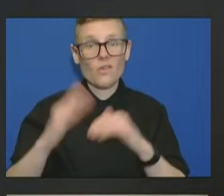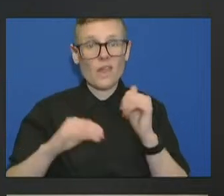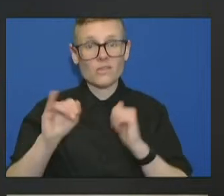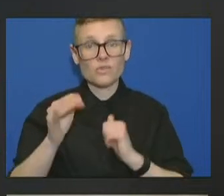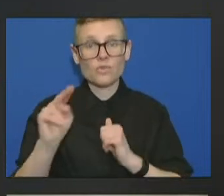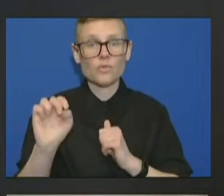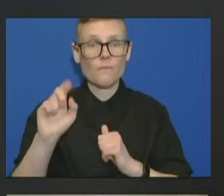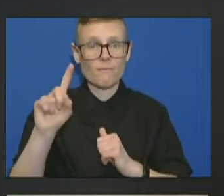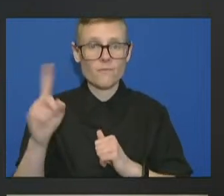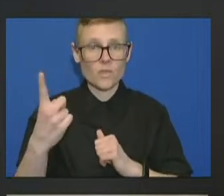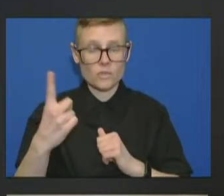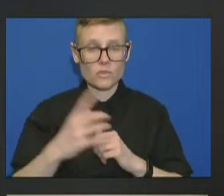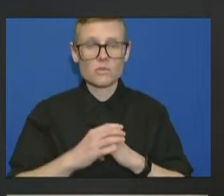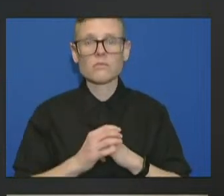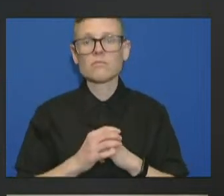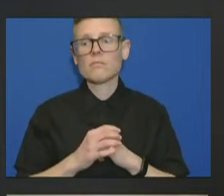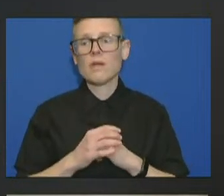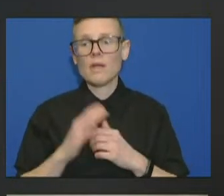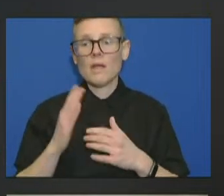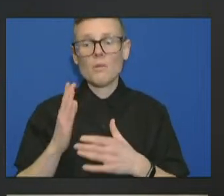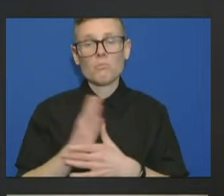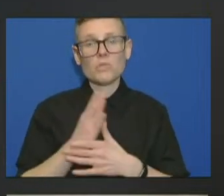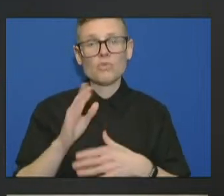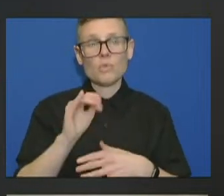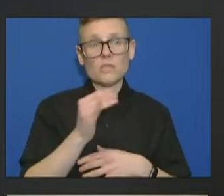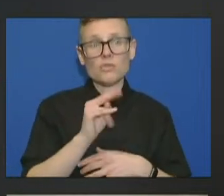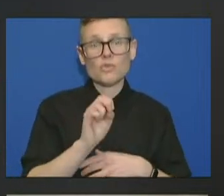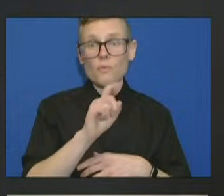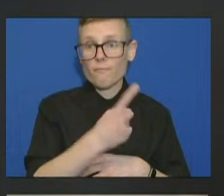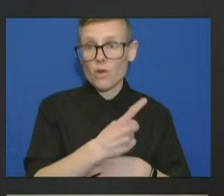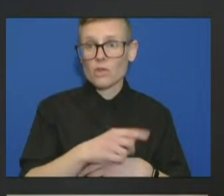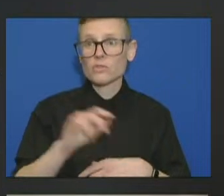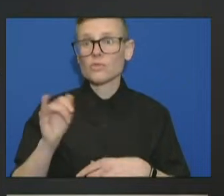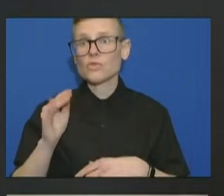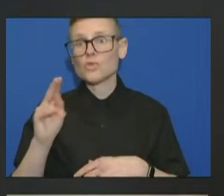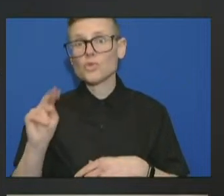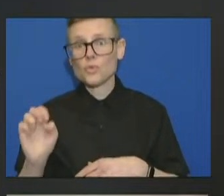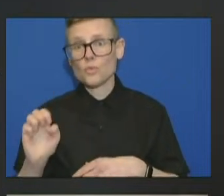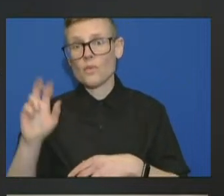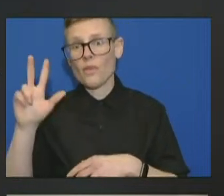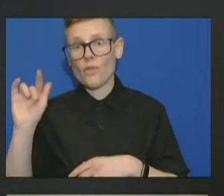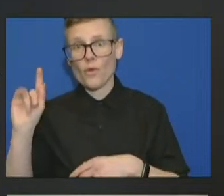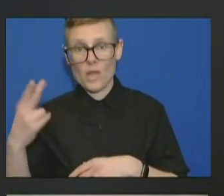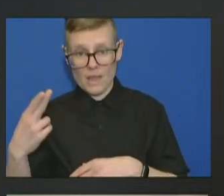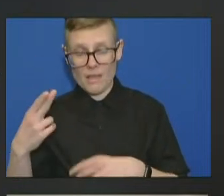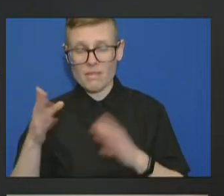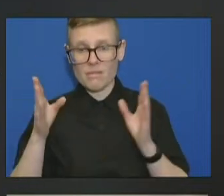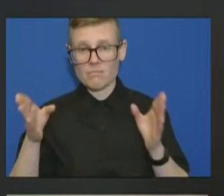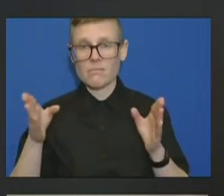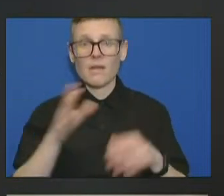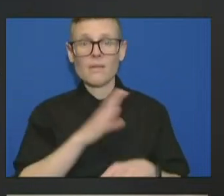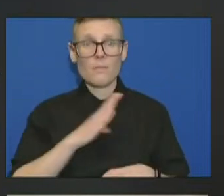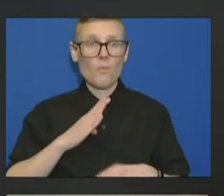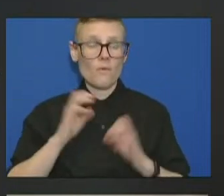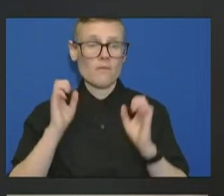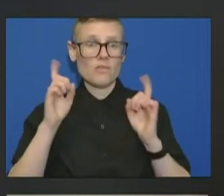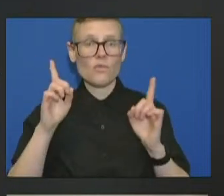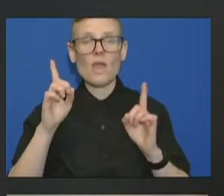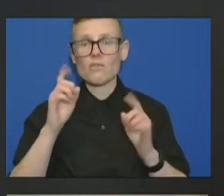council has to take action no later than June 1st. And then in